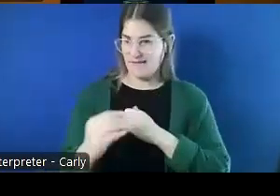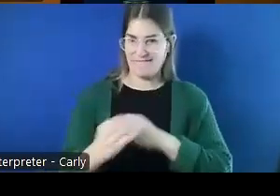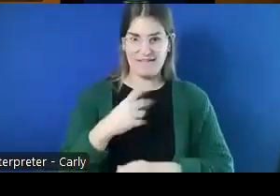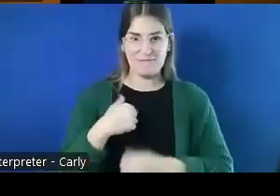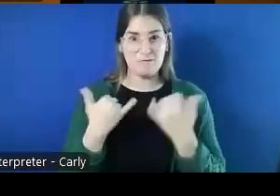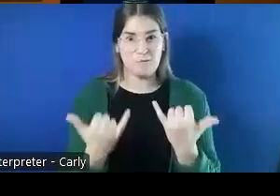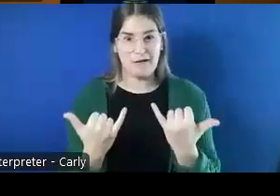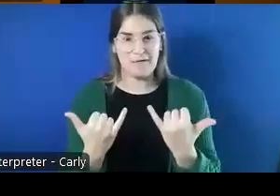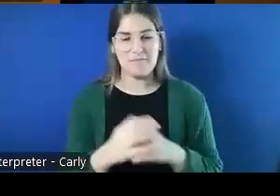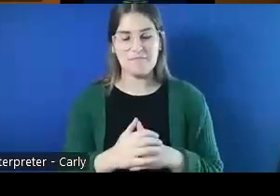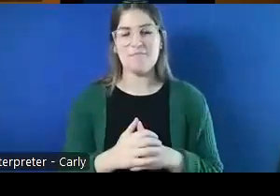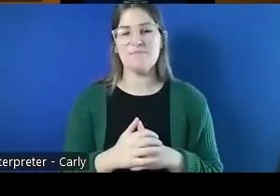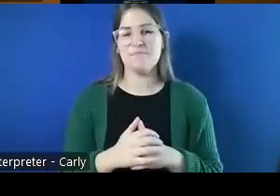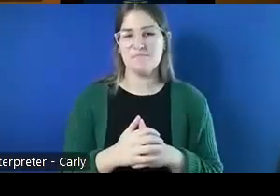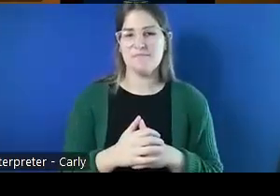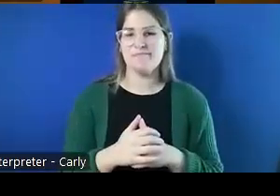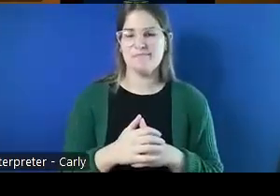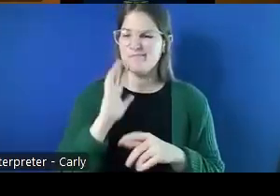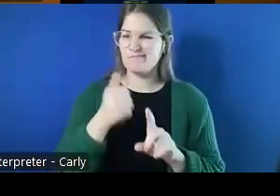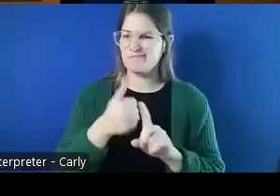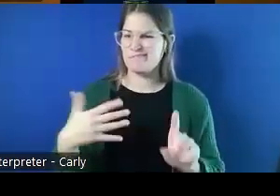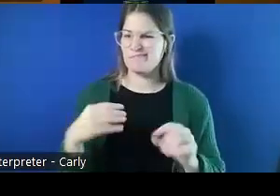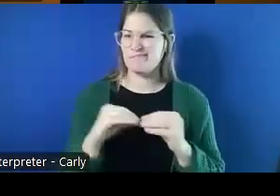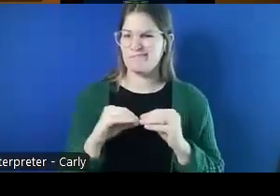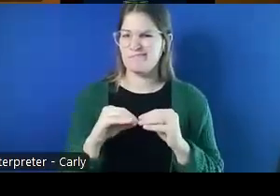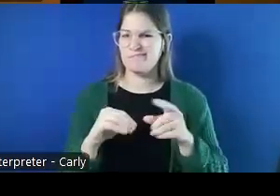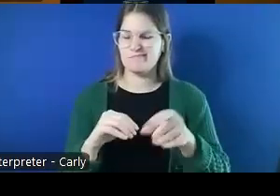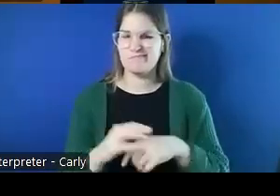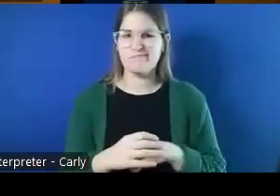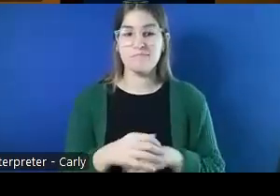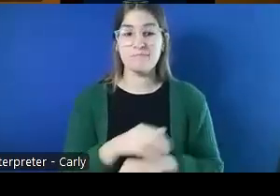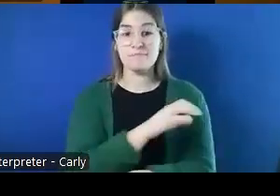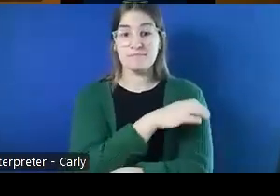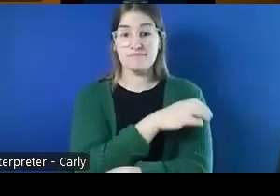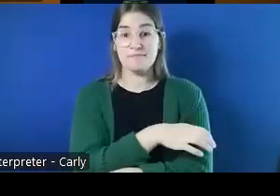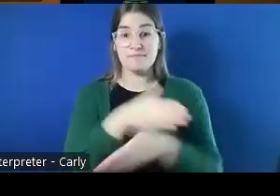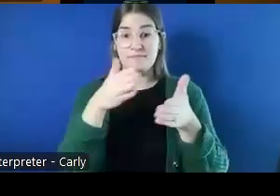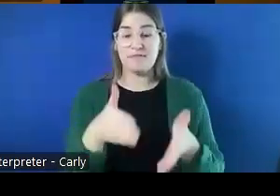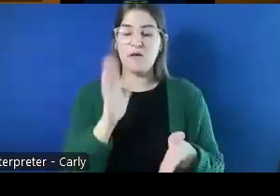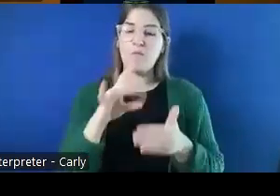to break it down a little bit more the the provide the clinician kind of got Reflections through